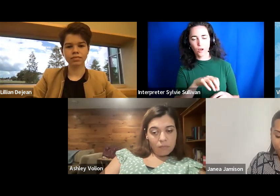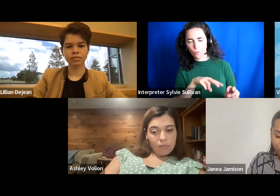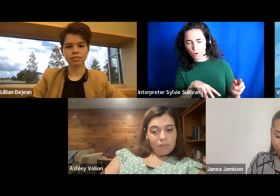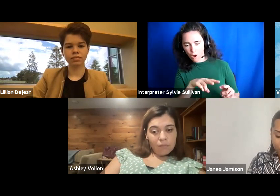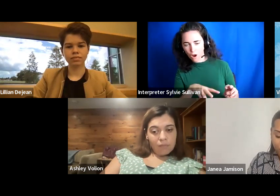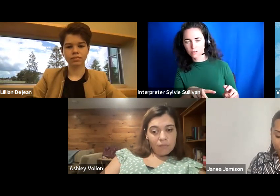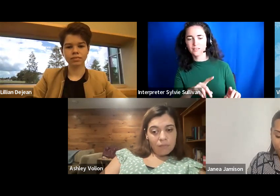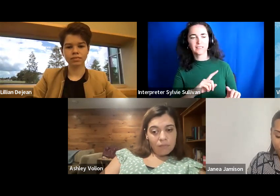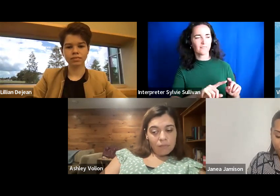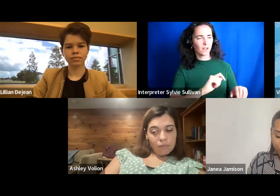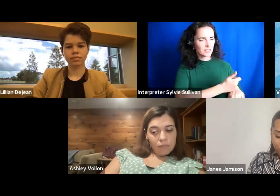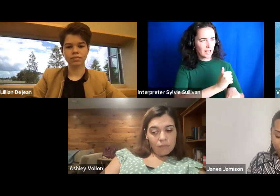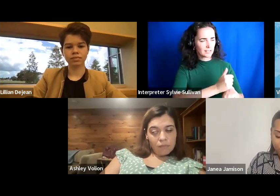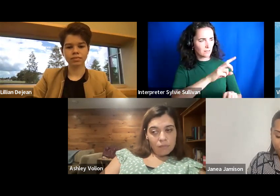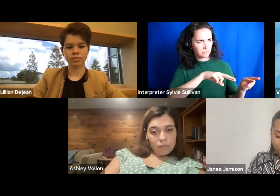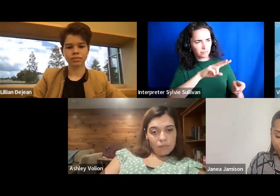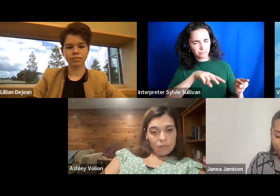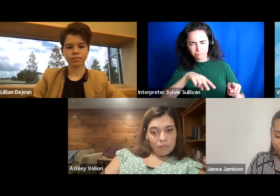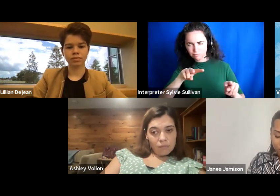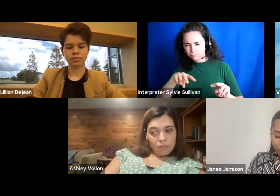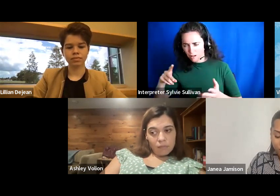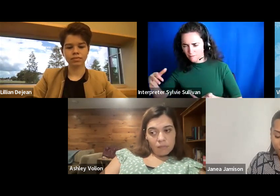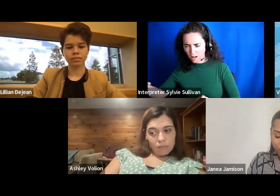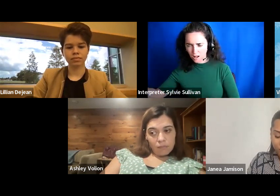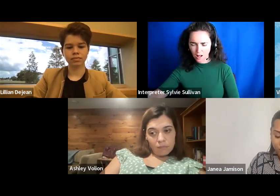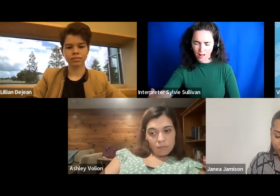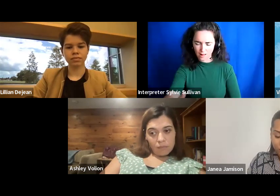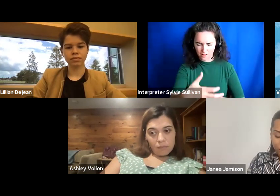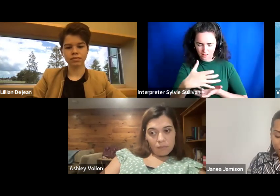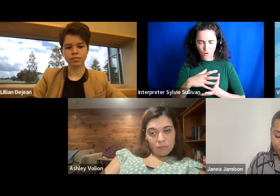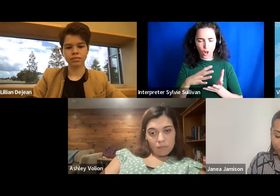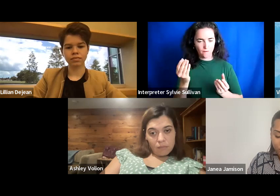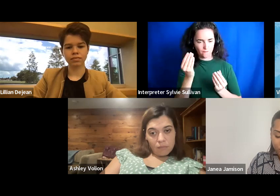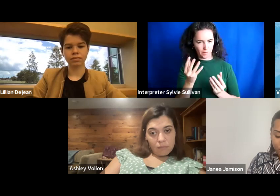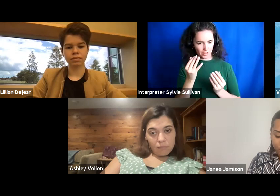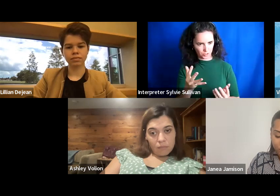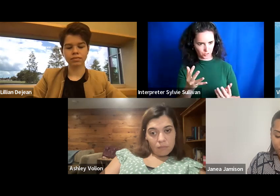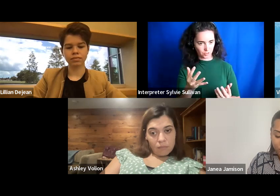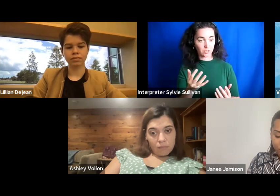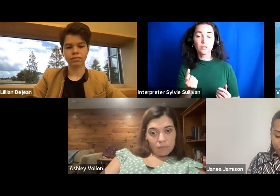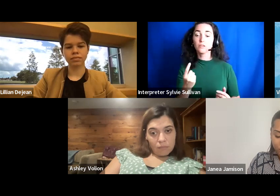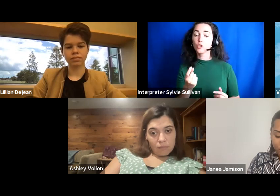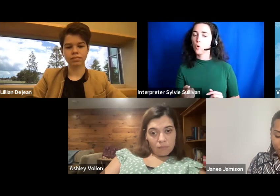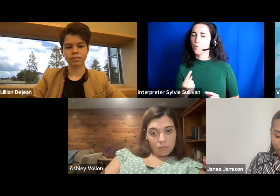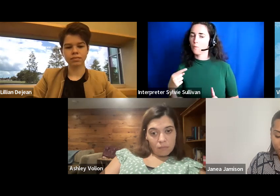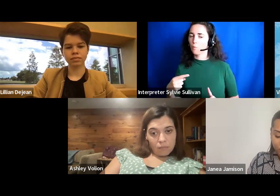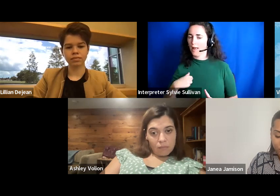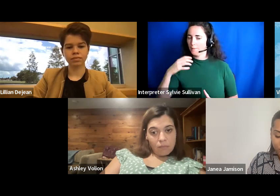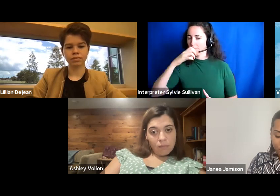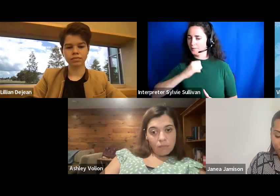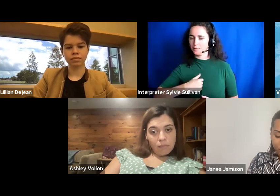of polling sites we've seen we've glued a lot of insight, but what I don't have is the lipt experience of being a voter with disabilities in the State of louisiana I